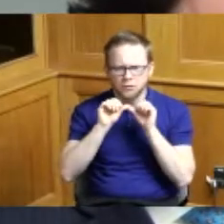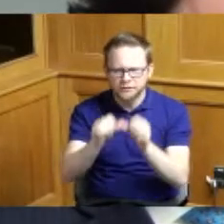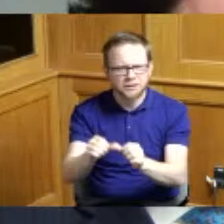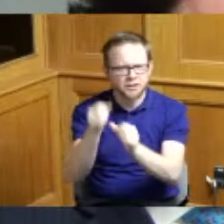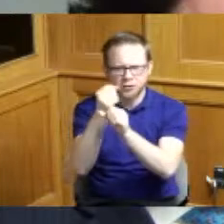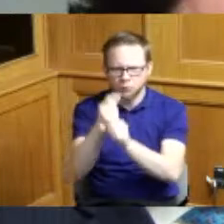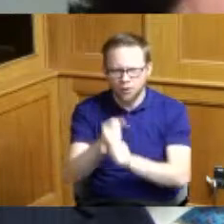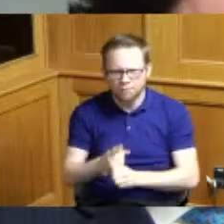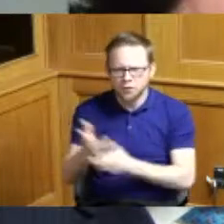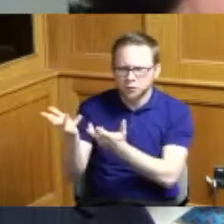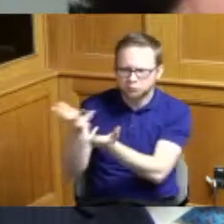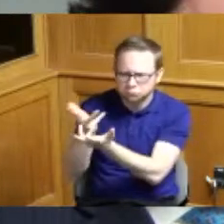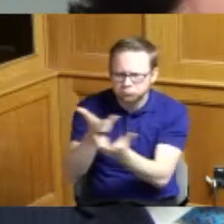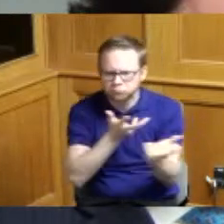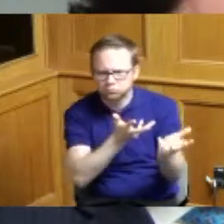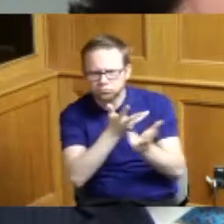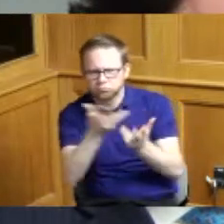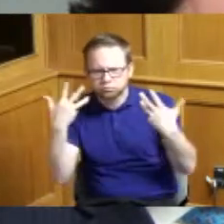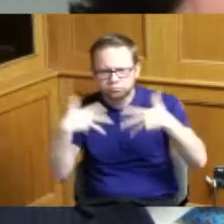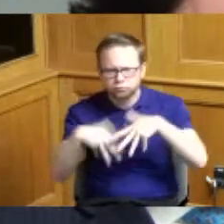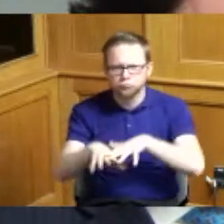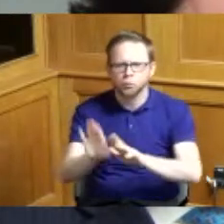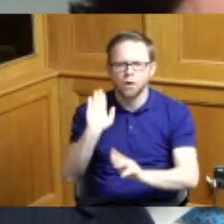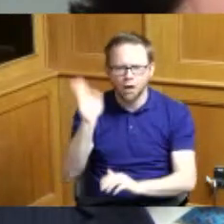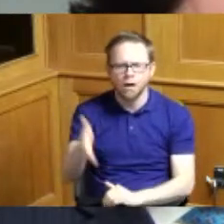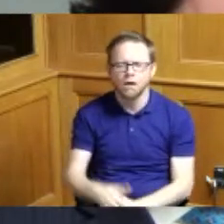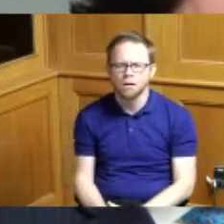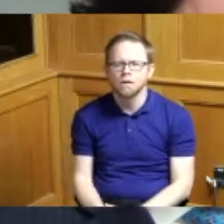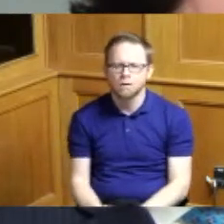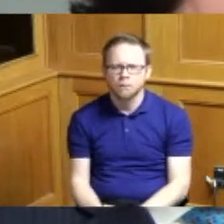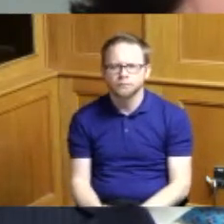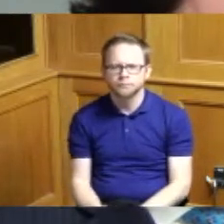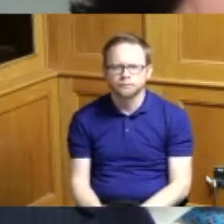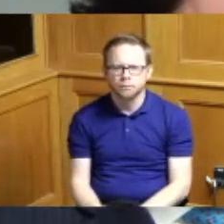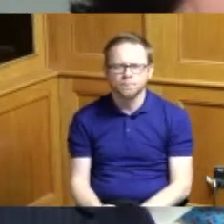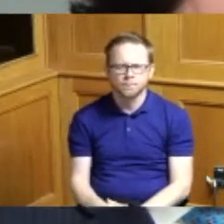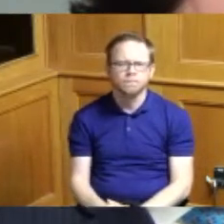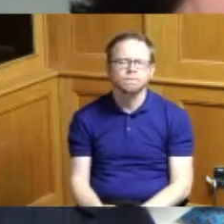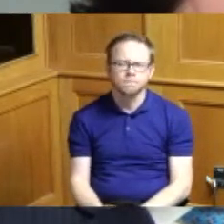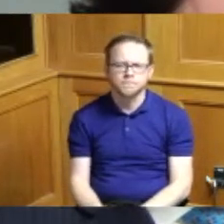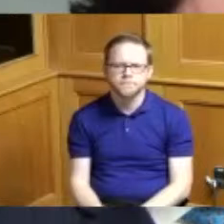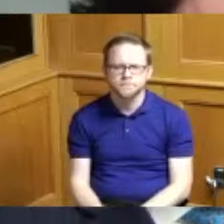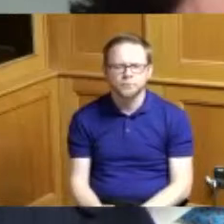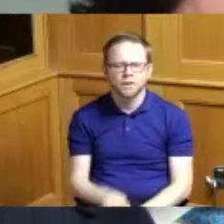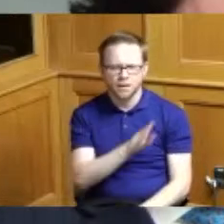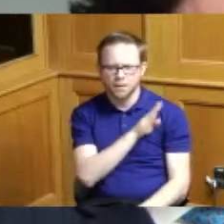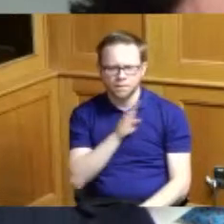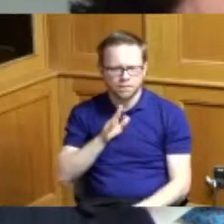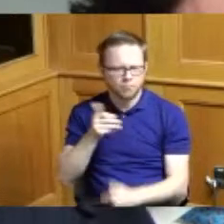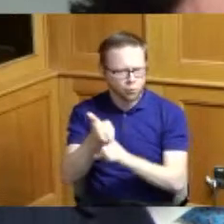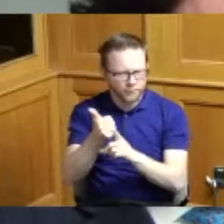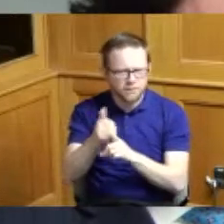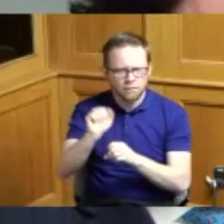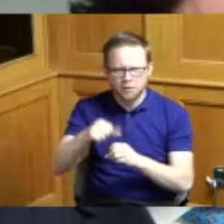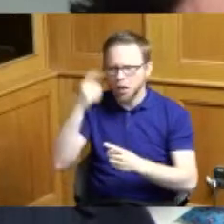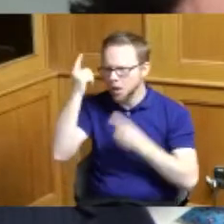move forward uh provided the the board uh would uh consider to approve the uh agreement today uh